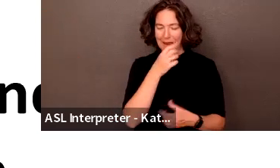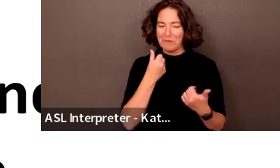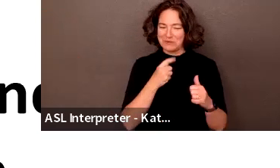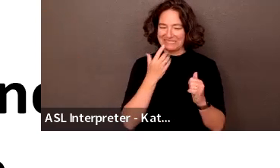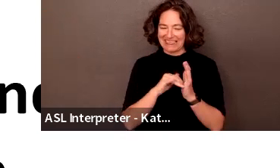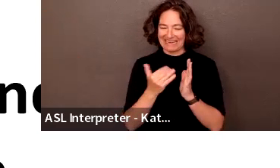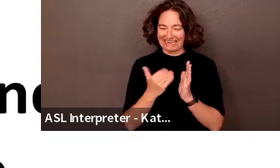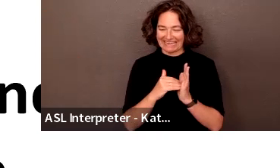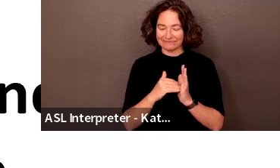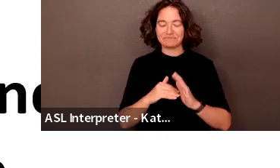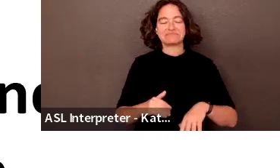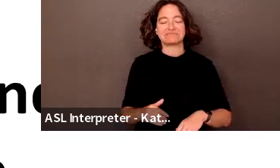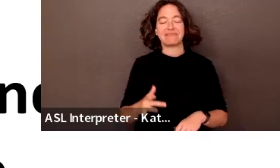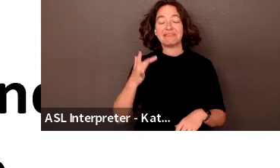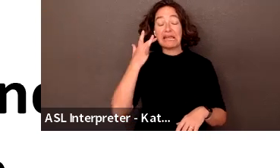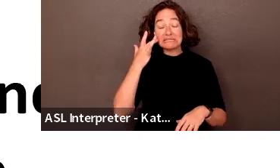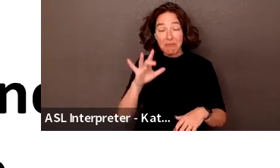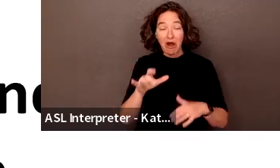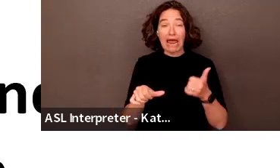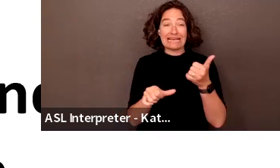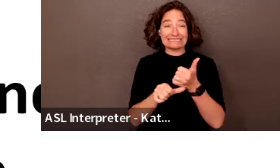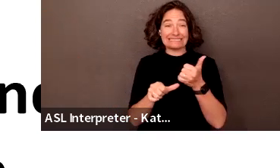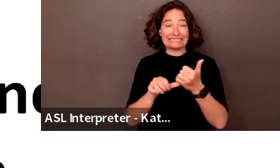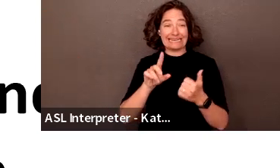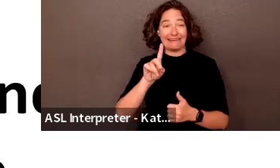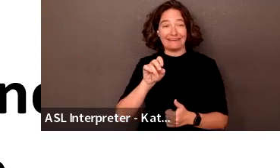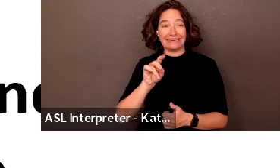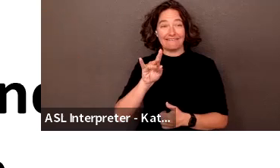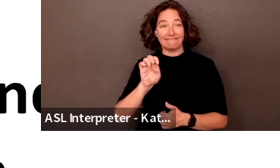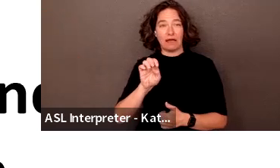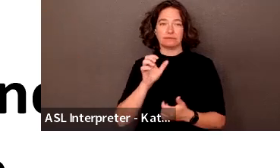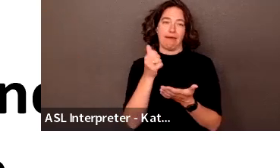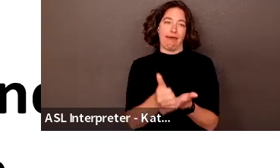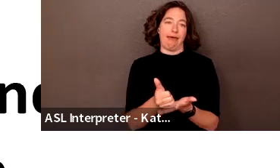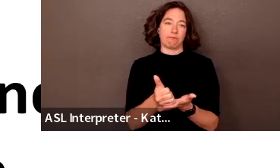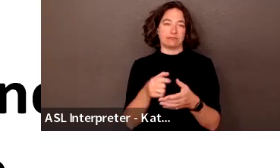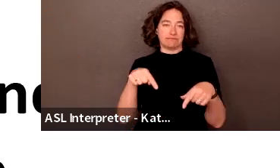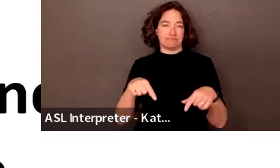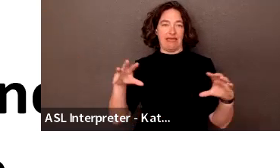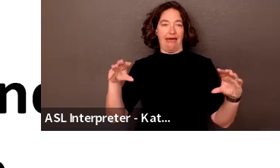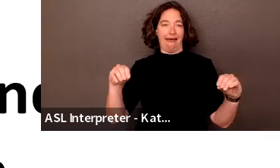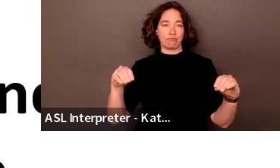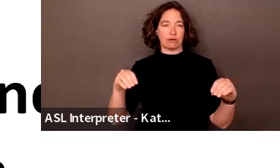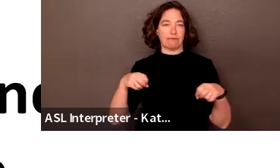Hi over there. >> Emcee: It picked up Mike and it picked up Mike in